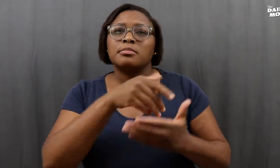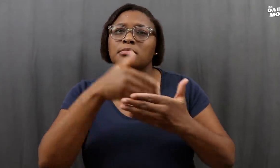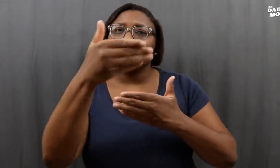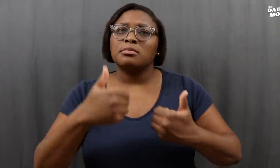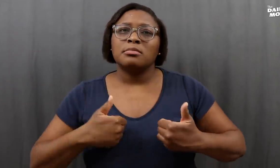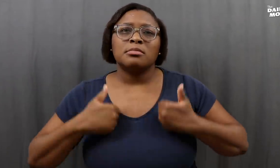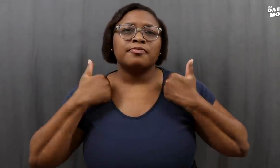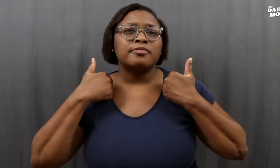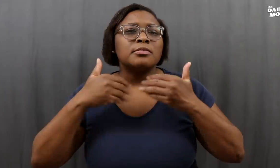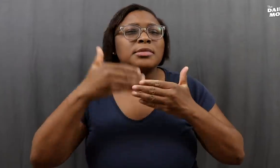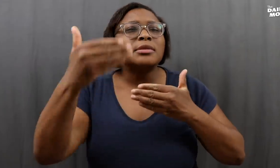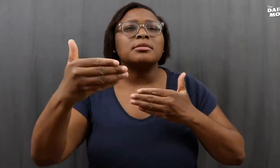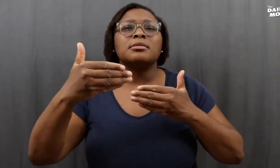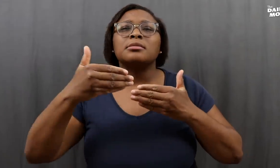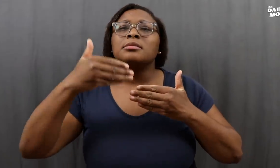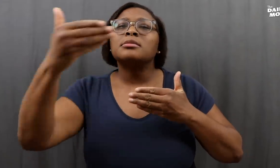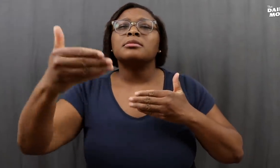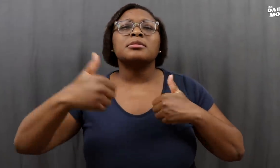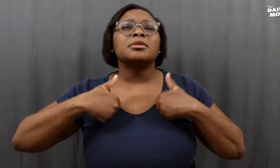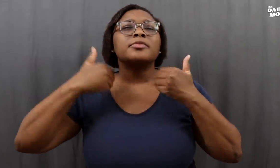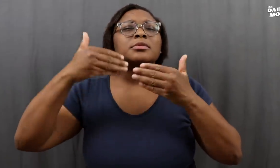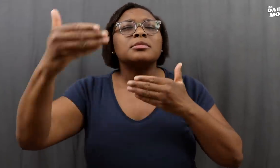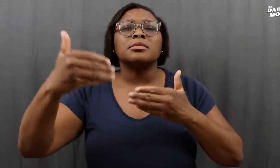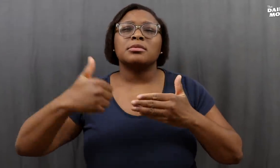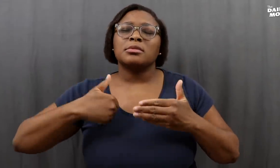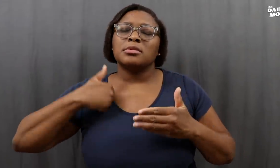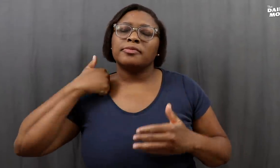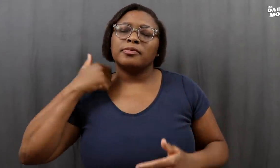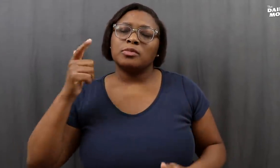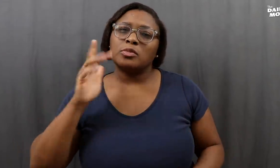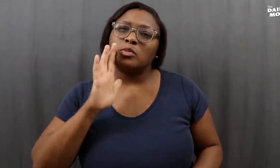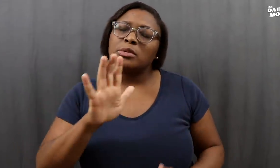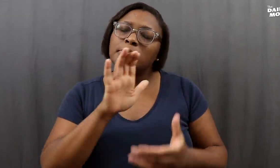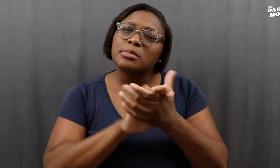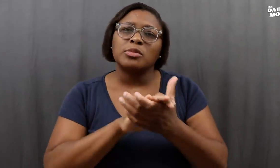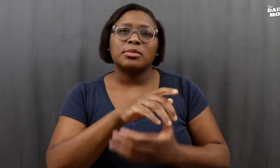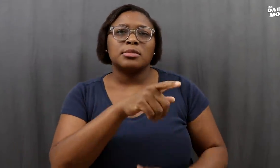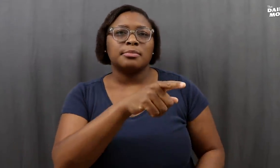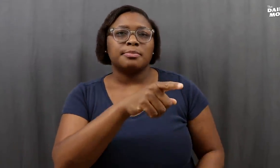the next lifetime, and the next, and the next.